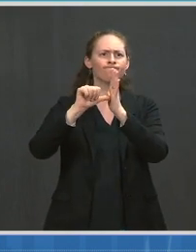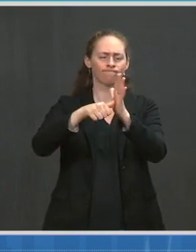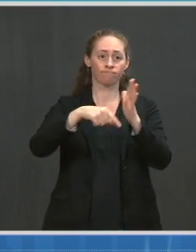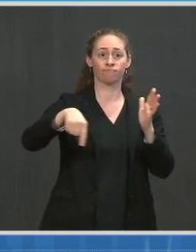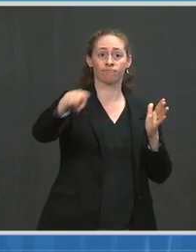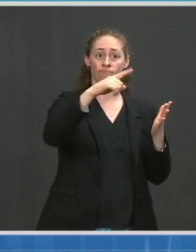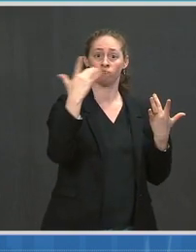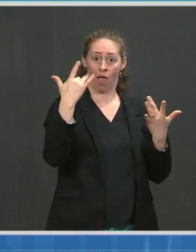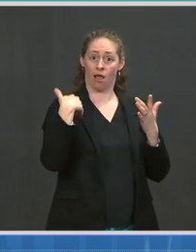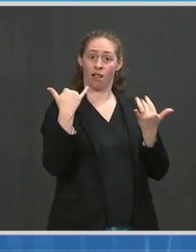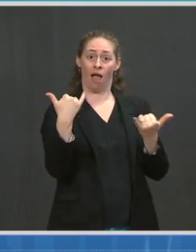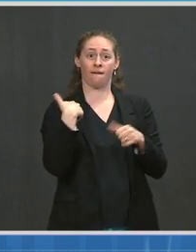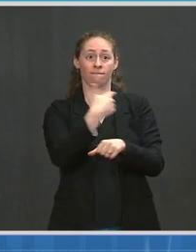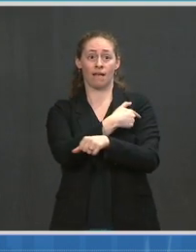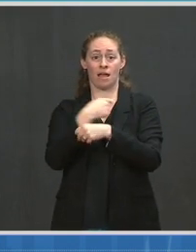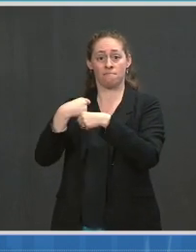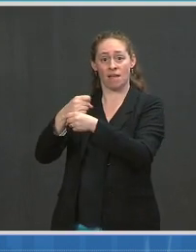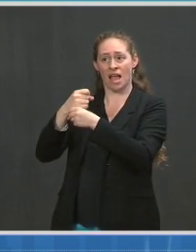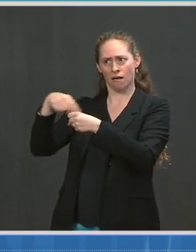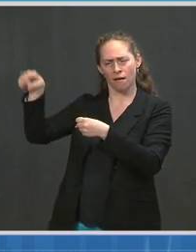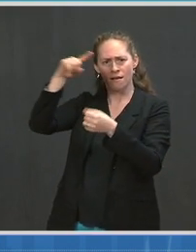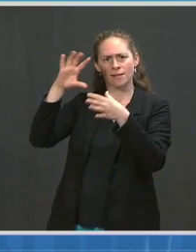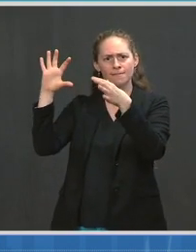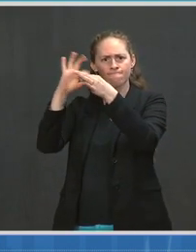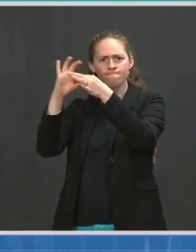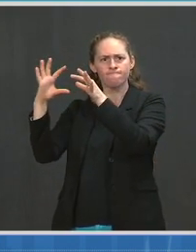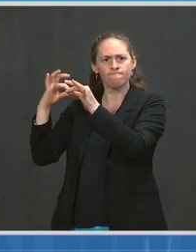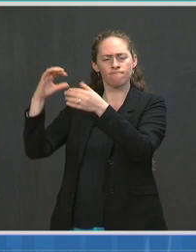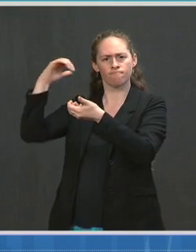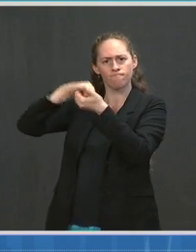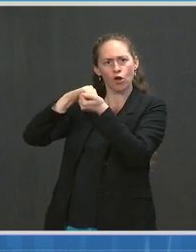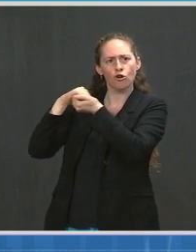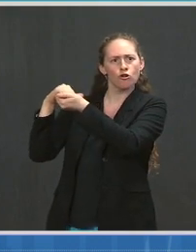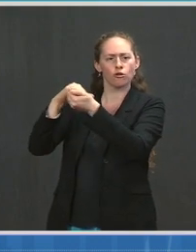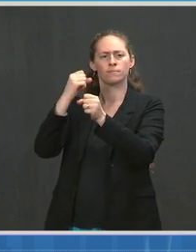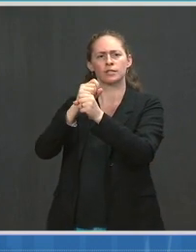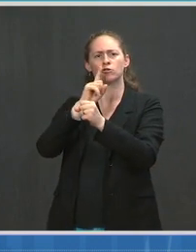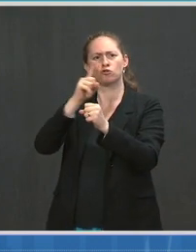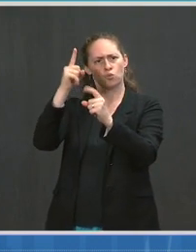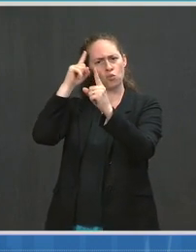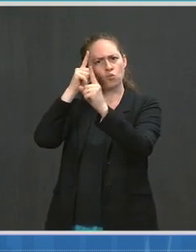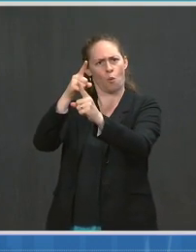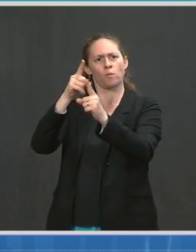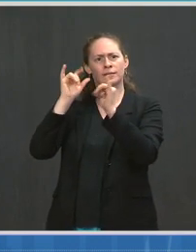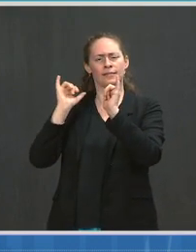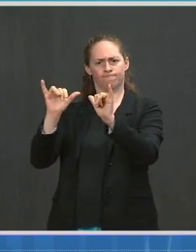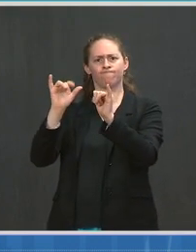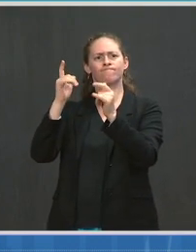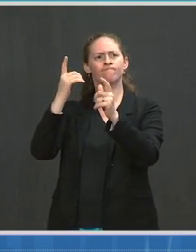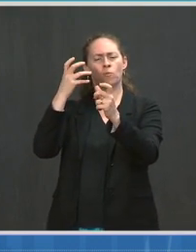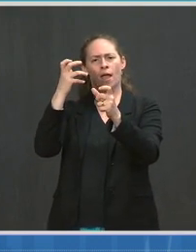It has produced results. They are setting and hitting targets. And we will continue to get all available